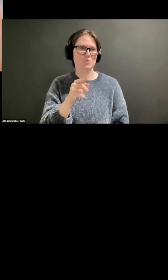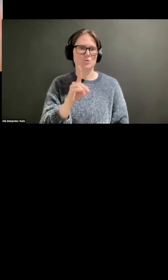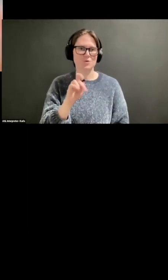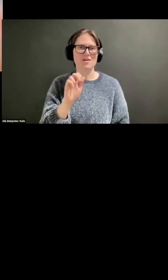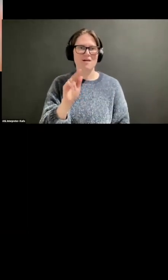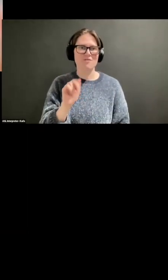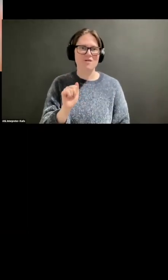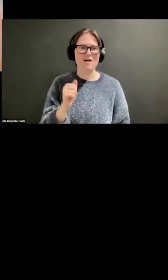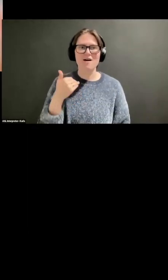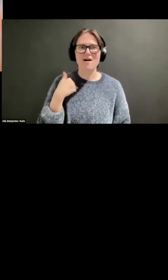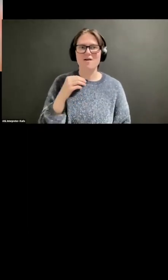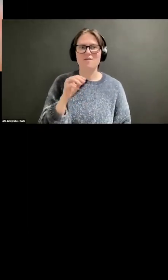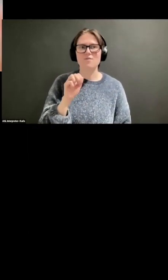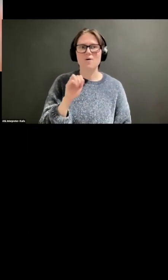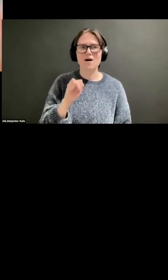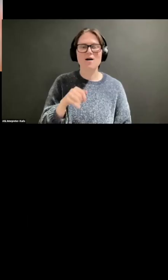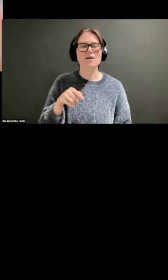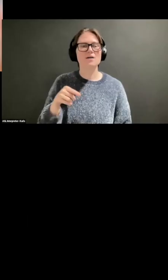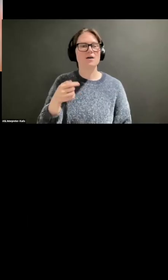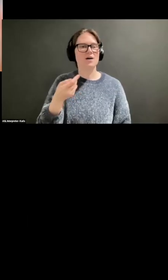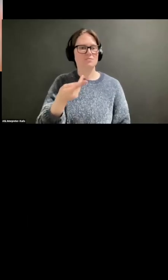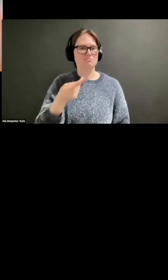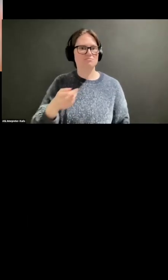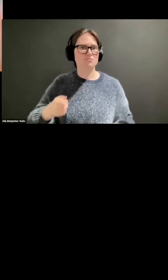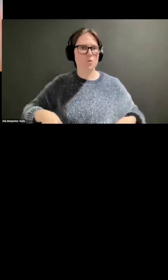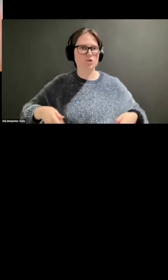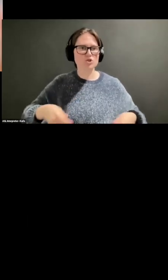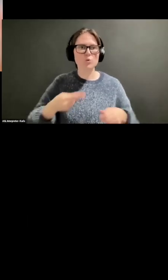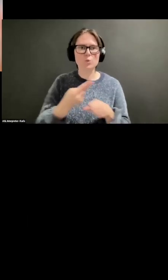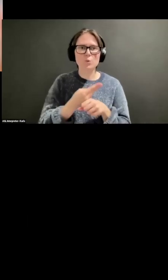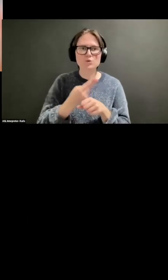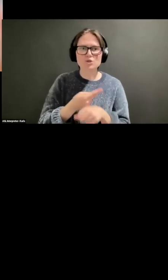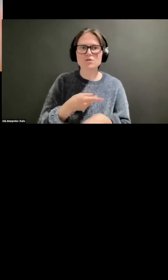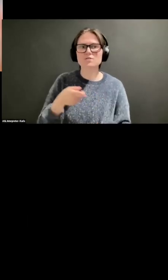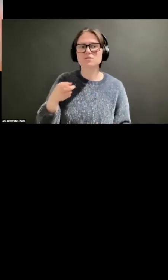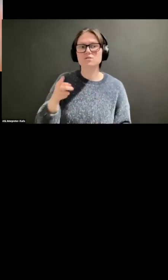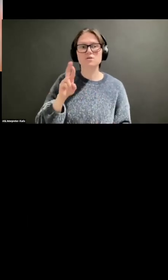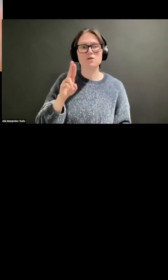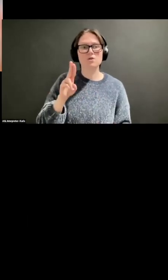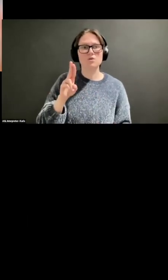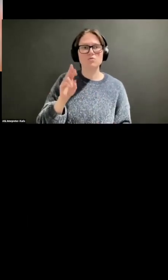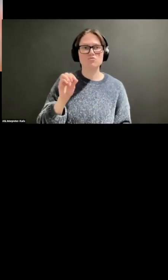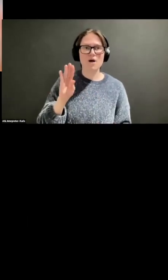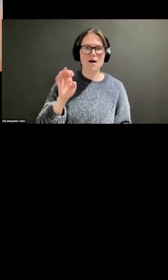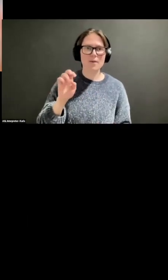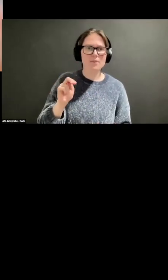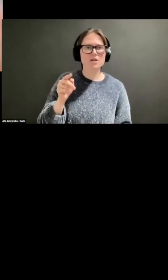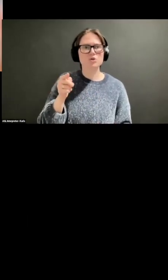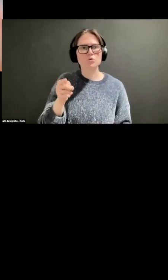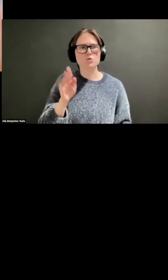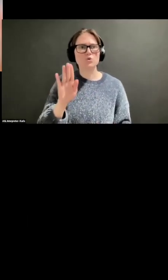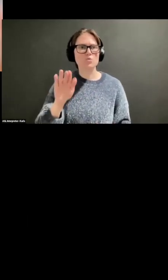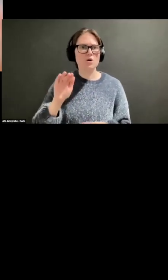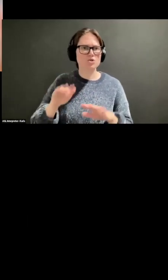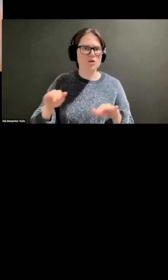users, I don't know what for you and Robin what your childhood or upbringing was like but I used to be on public